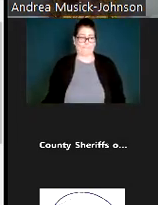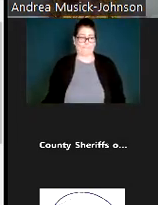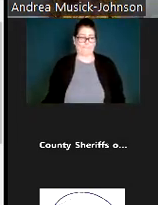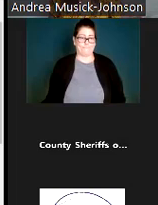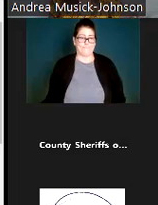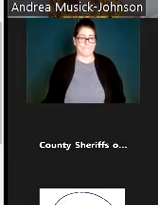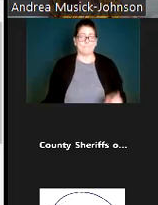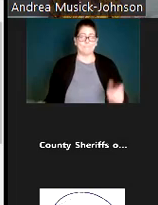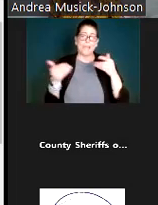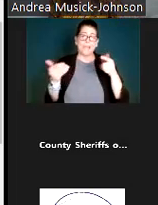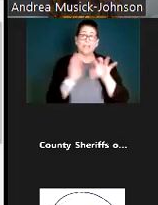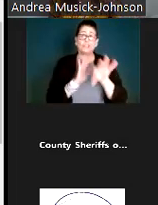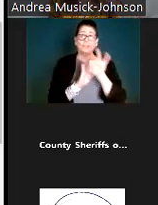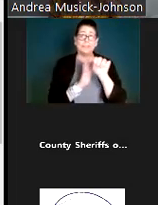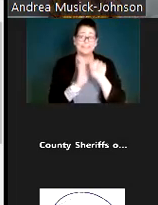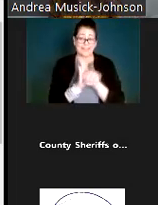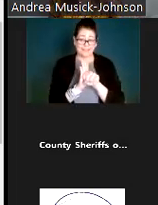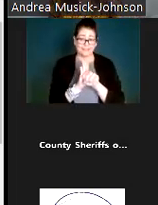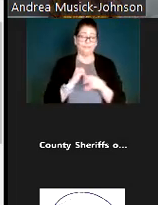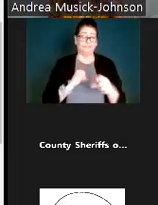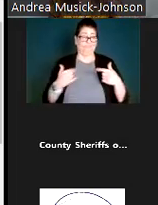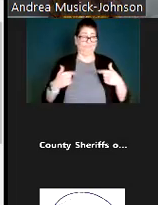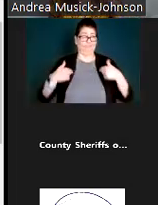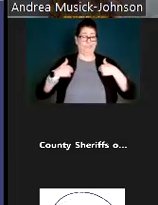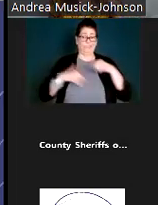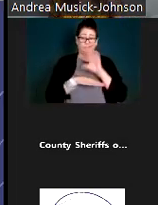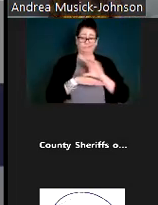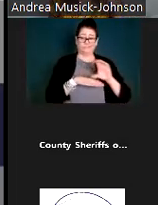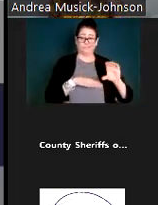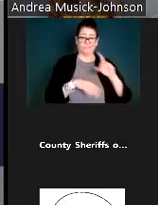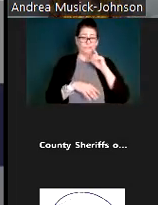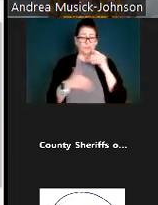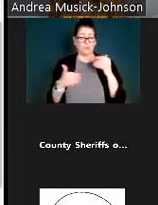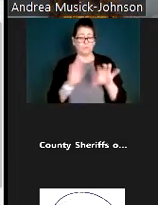Now since I'm in Colorado, I'm gonna go ahead and click on Colorado.